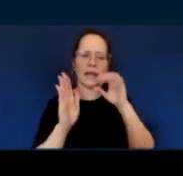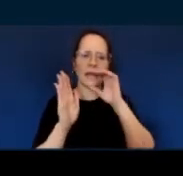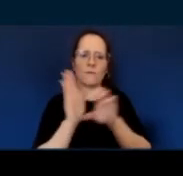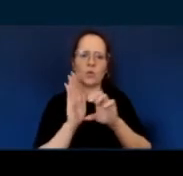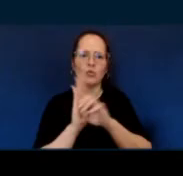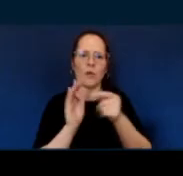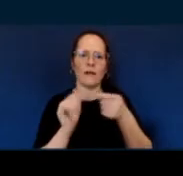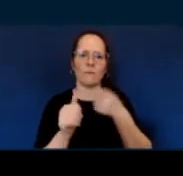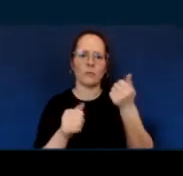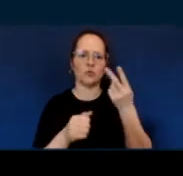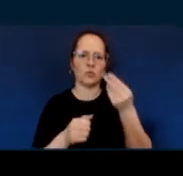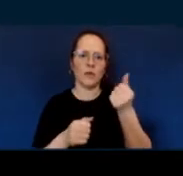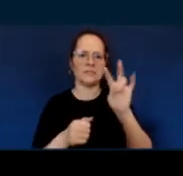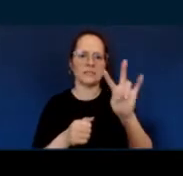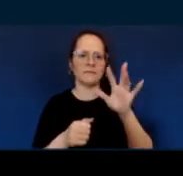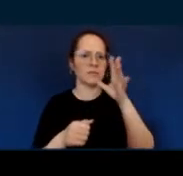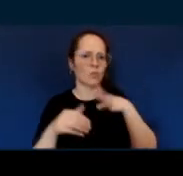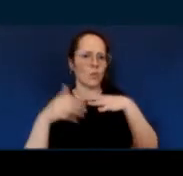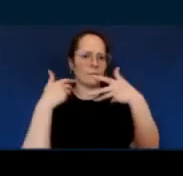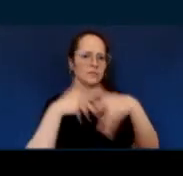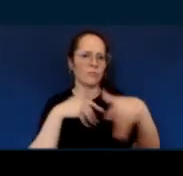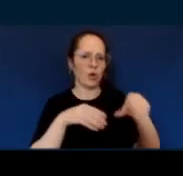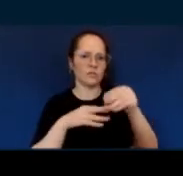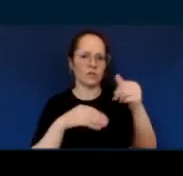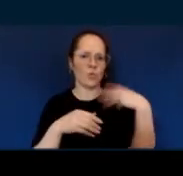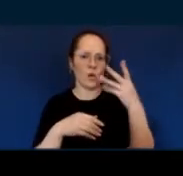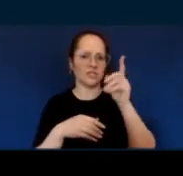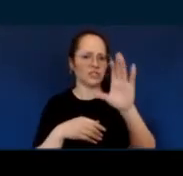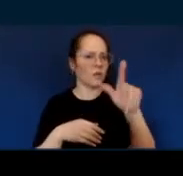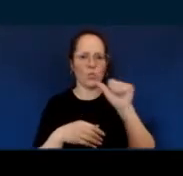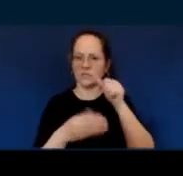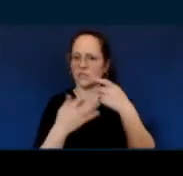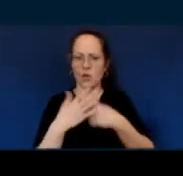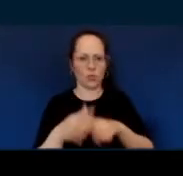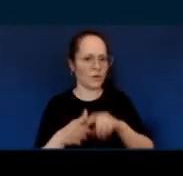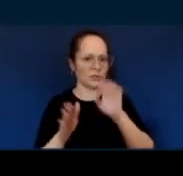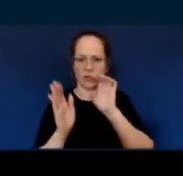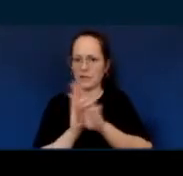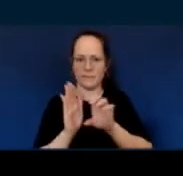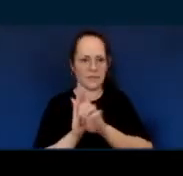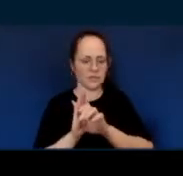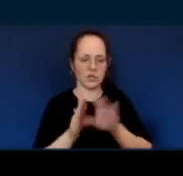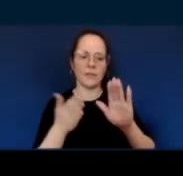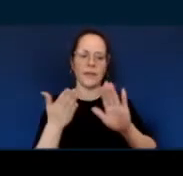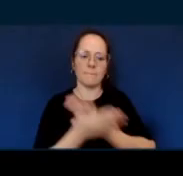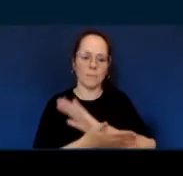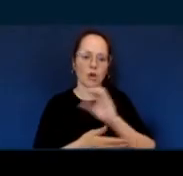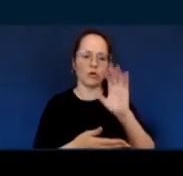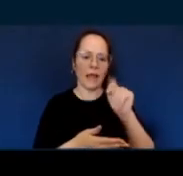2017 WOMEN'S MARCH, IT WAS NOT THE ORIGINAL IMAGE, THEY BLURRED OUT PROTEST POSTERS THAT